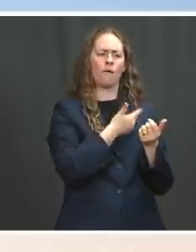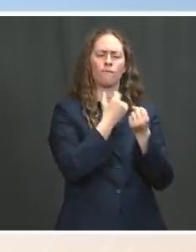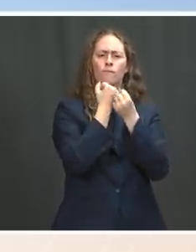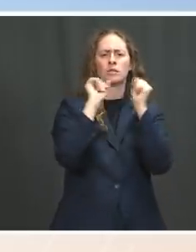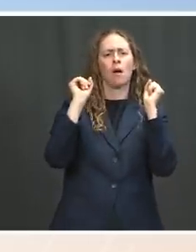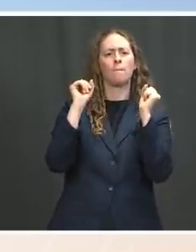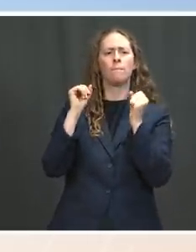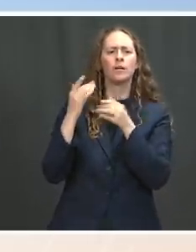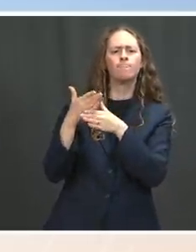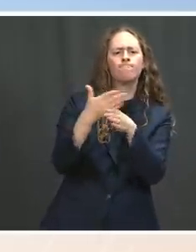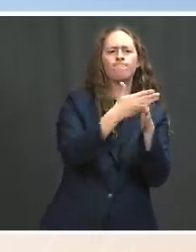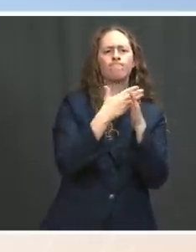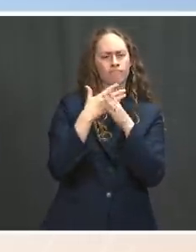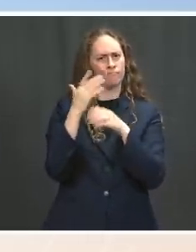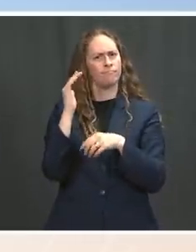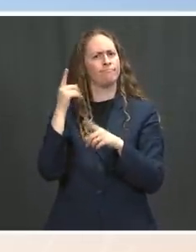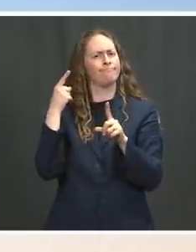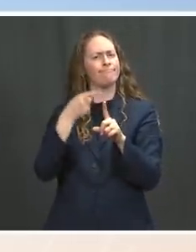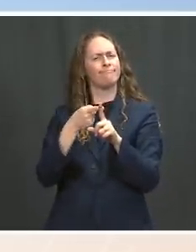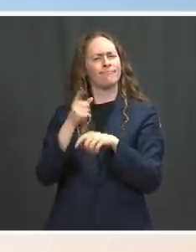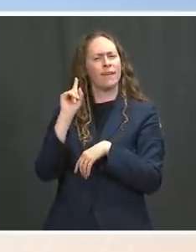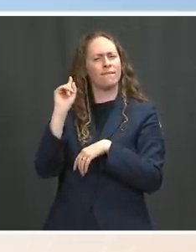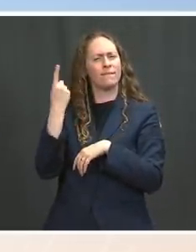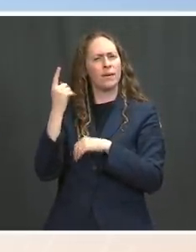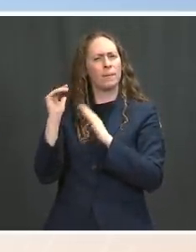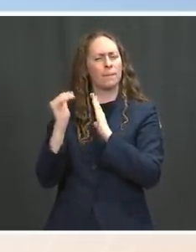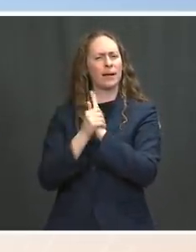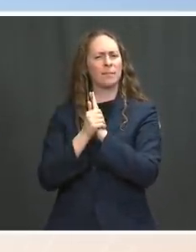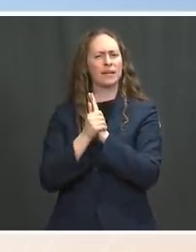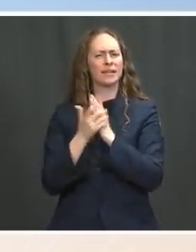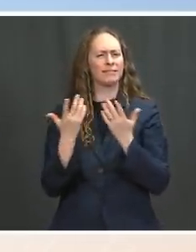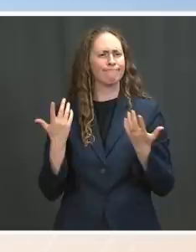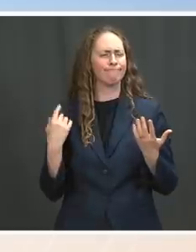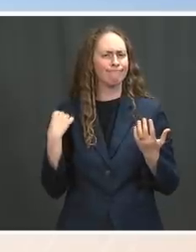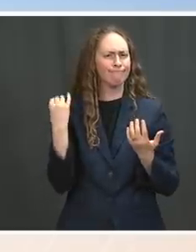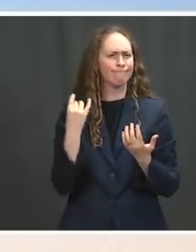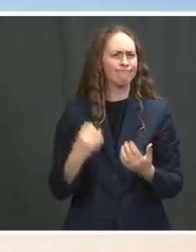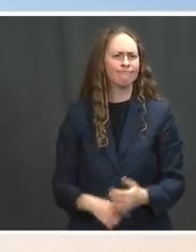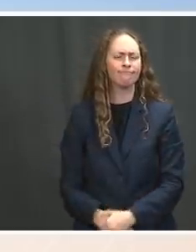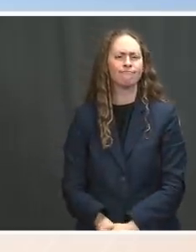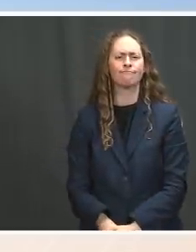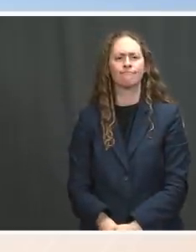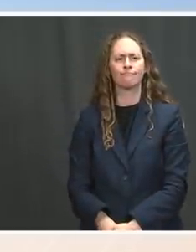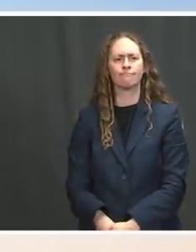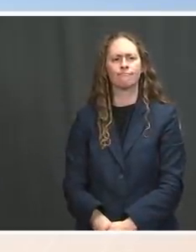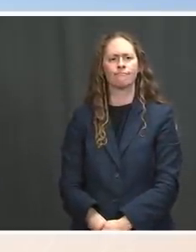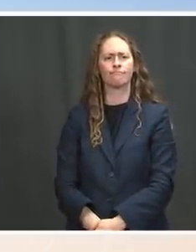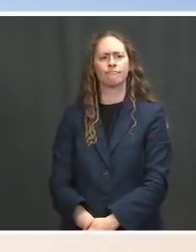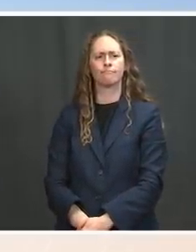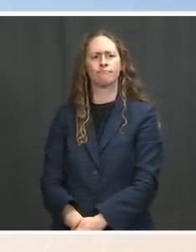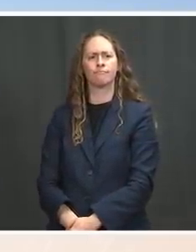Do you, as the government's top press officer, have concerns about reporters' records being taken, including in this instance?